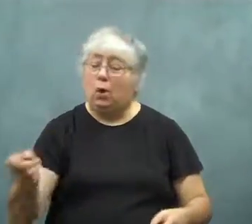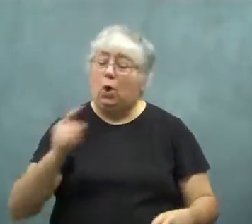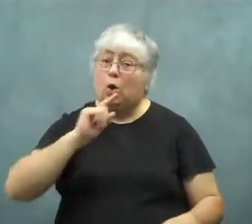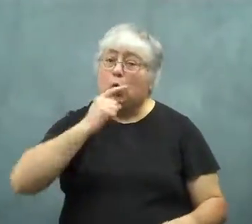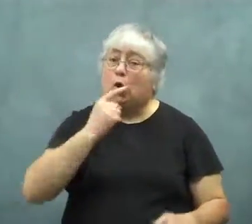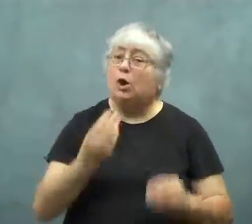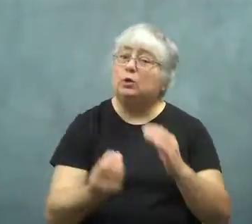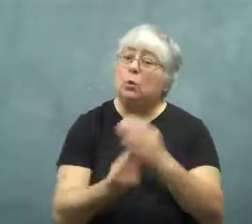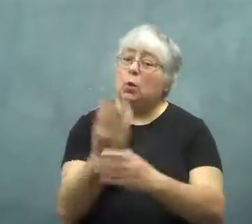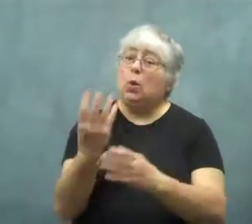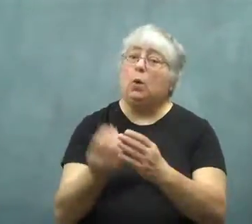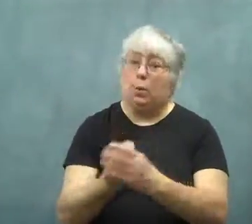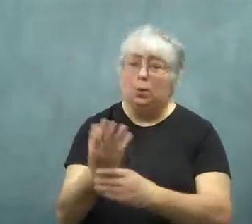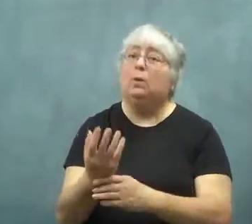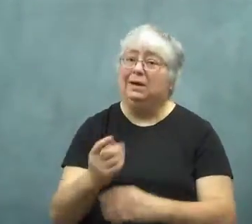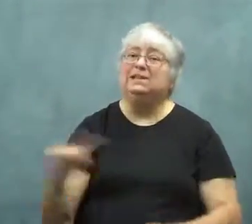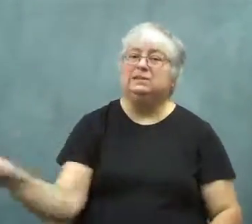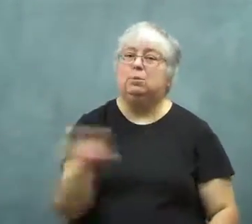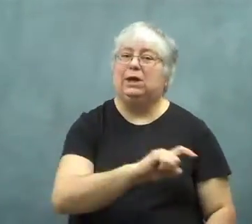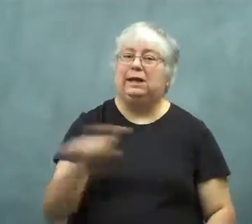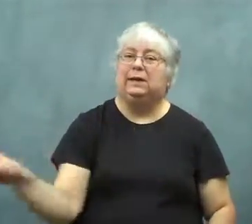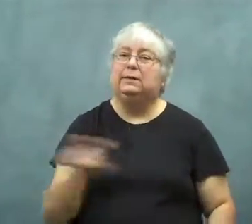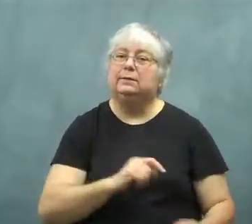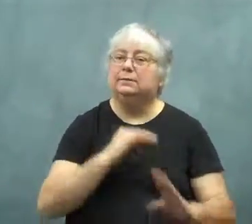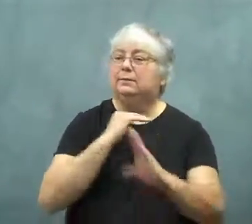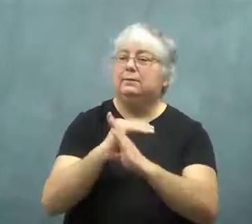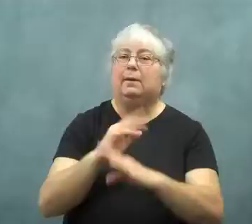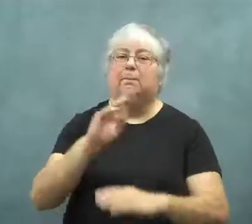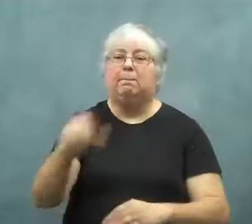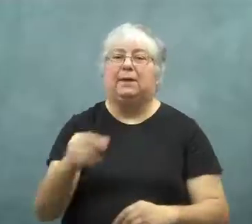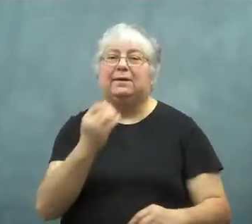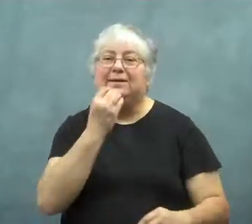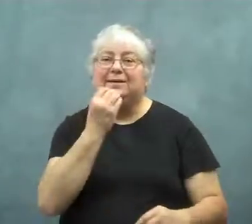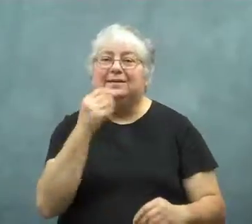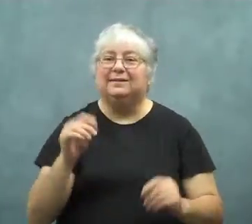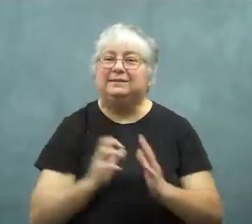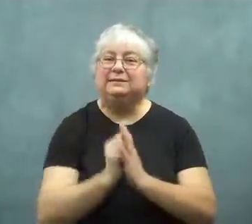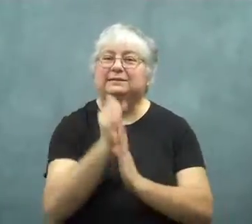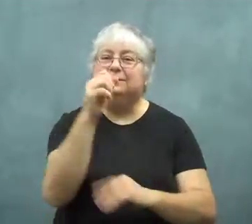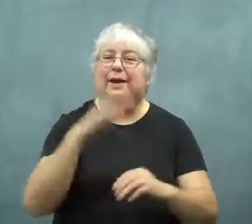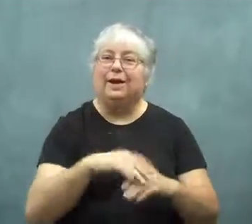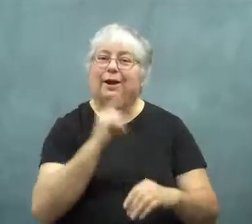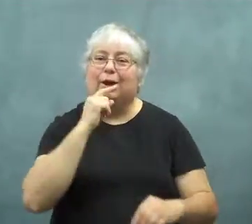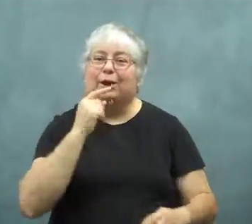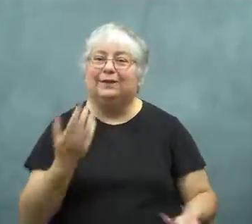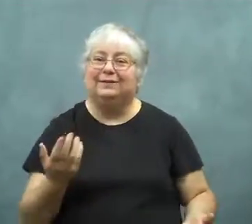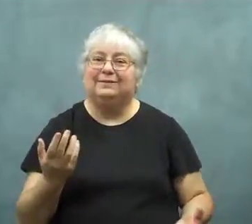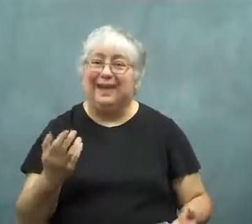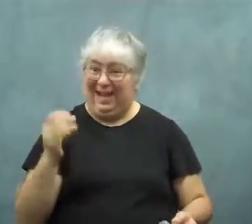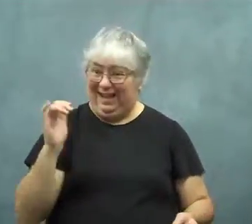Farmers spray corn with insecticide to keep bugs away.